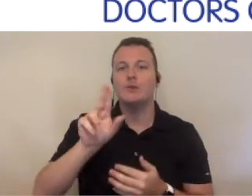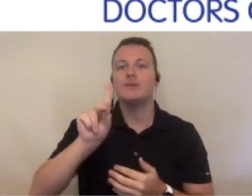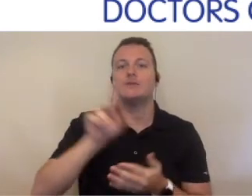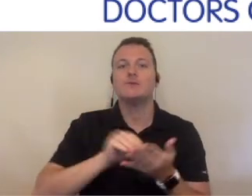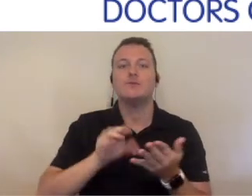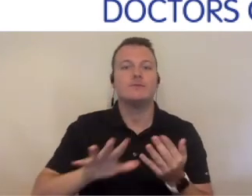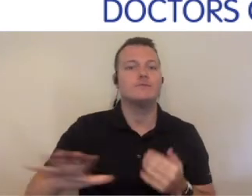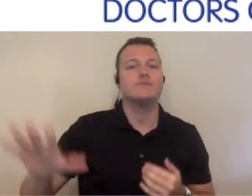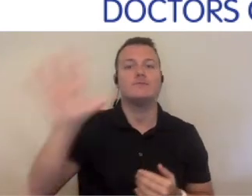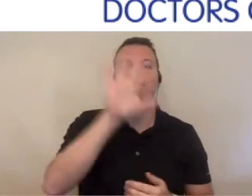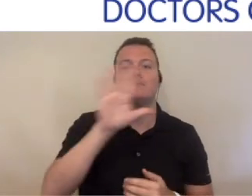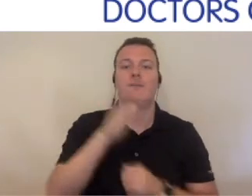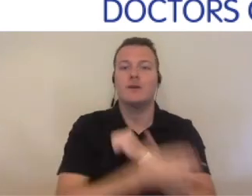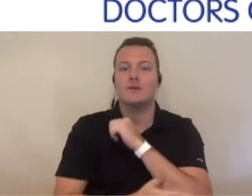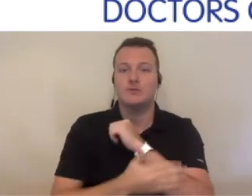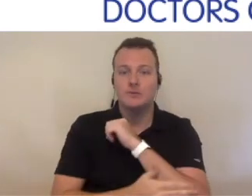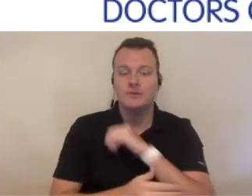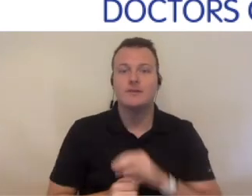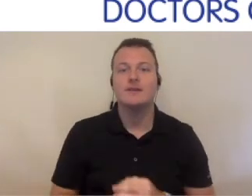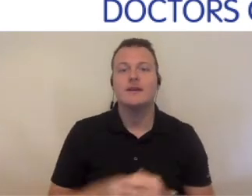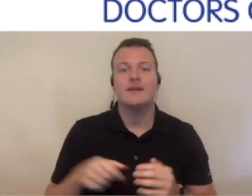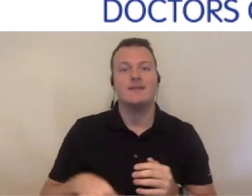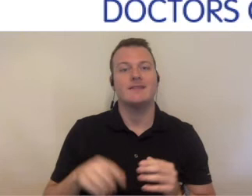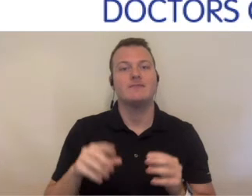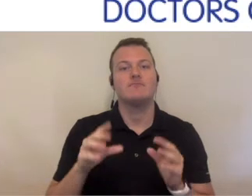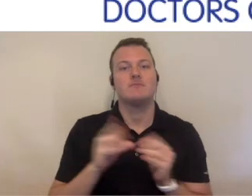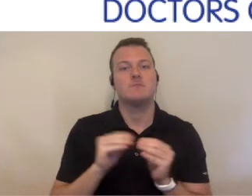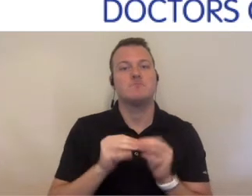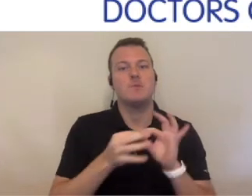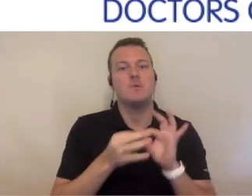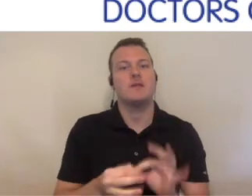programs across the country to this session on professional interviewing.